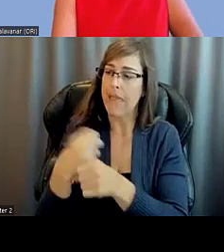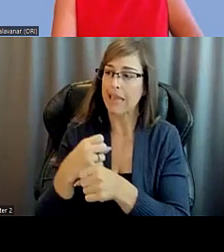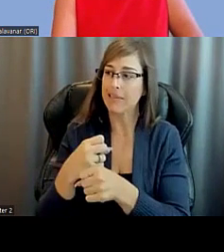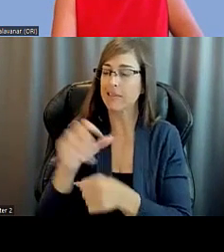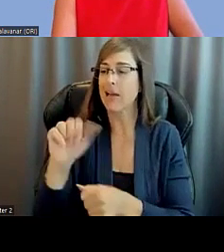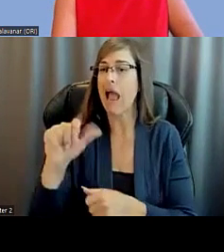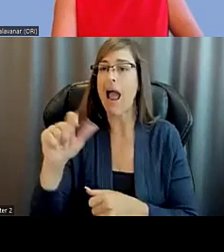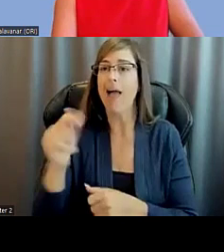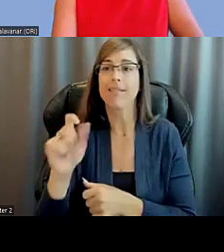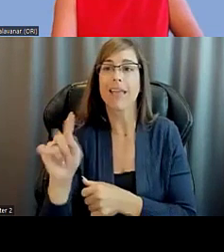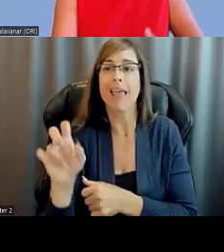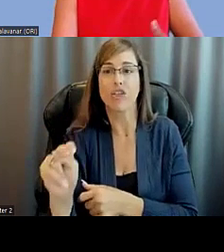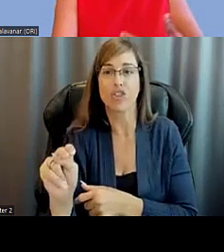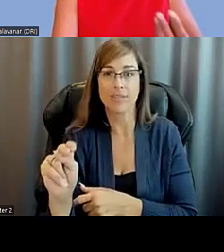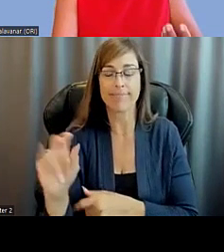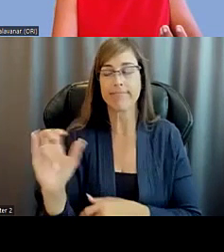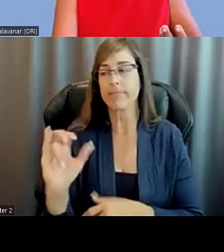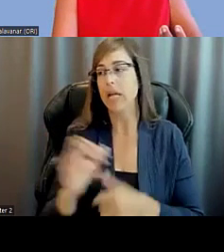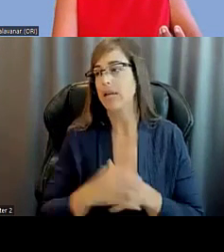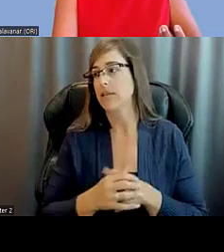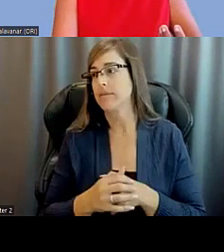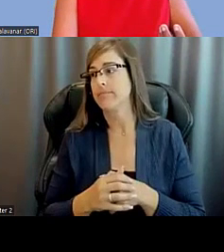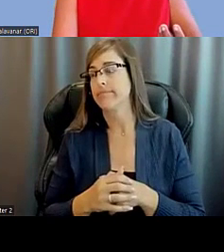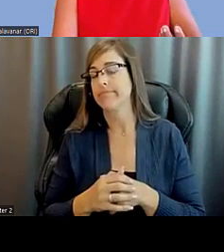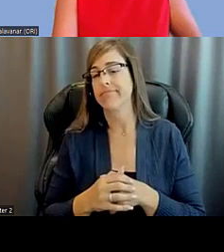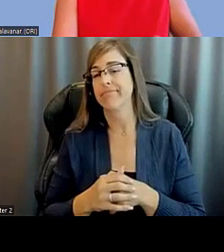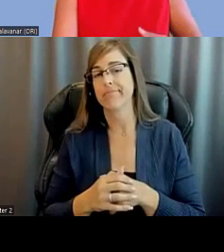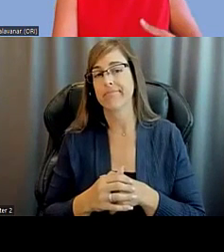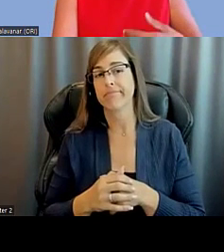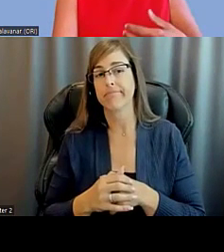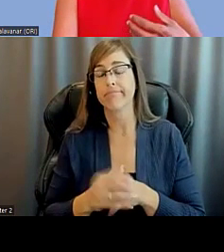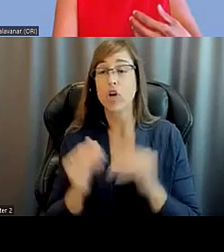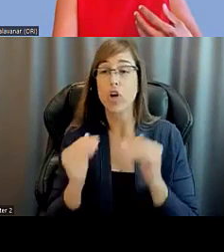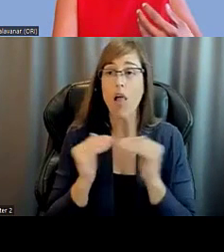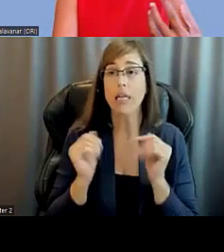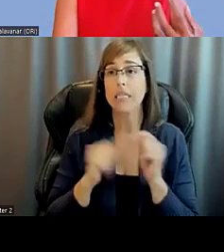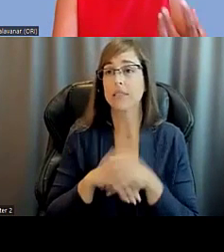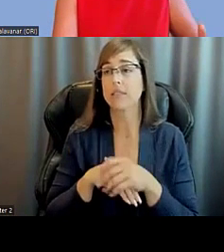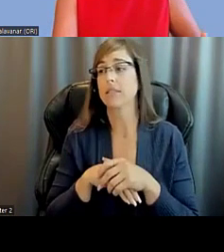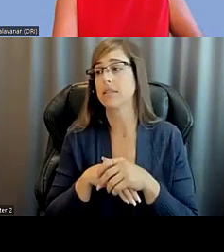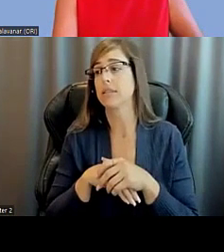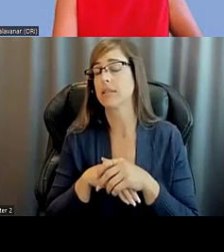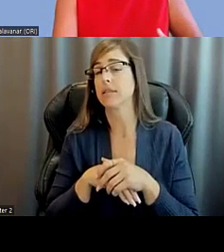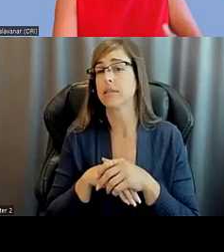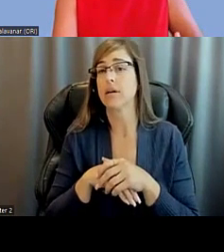And those are colleagues, publication readers